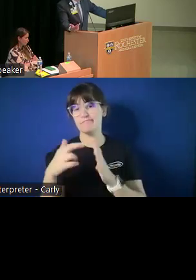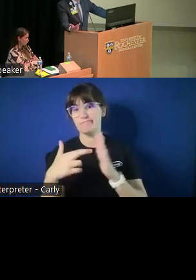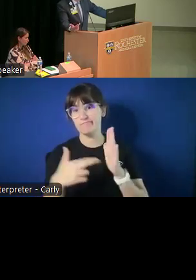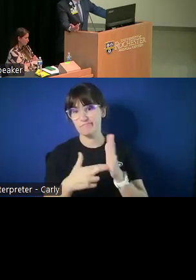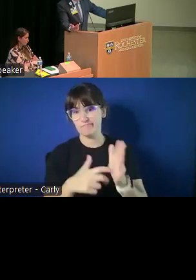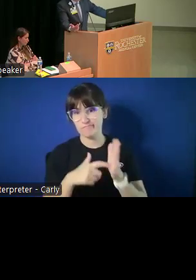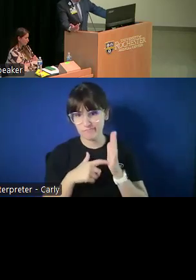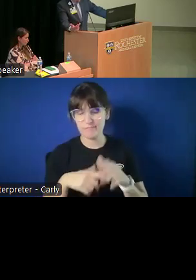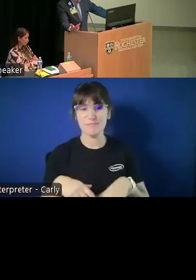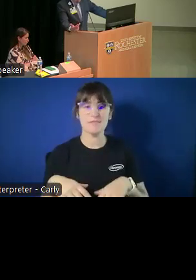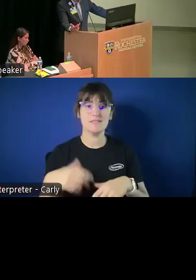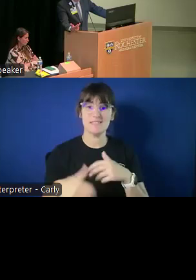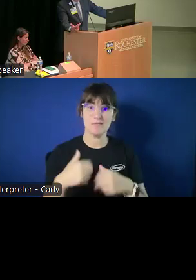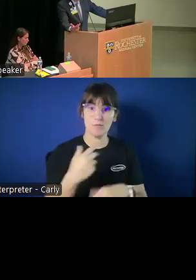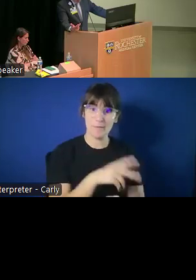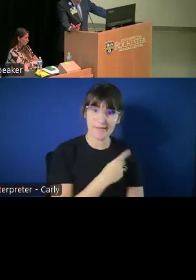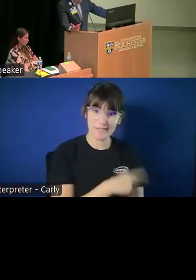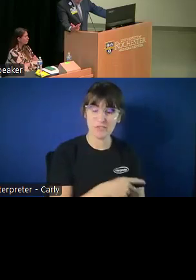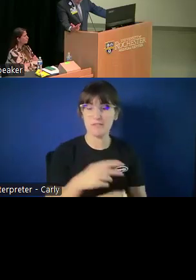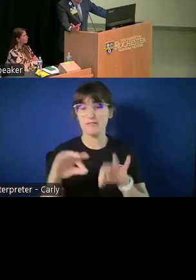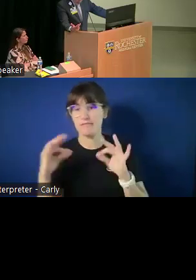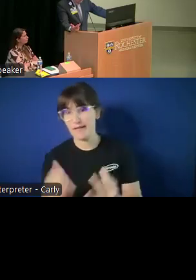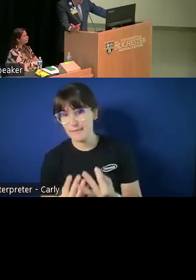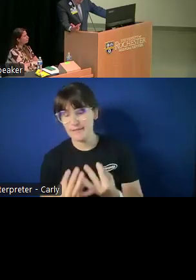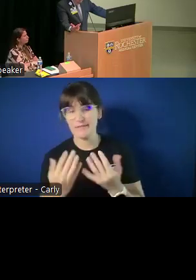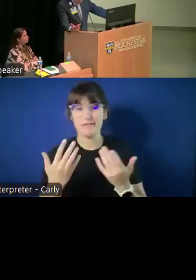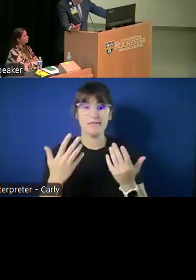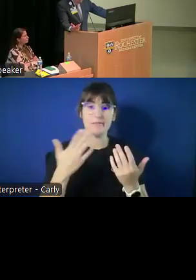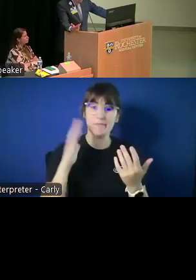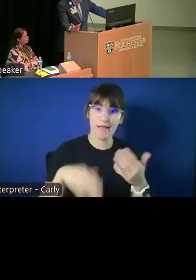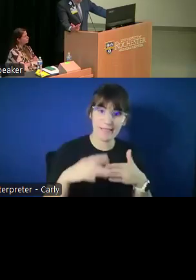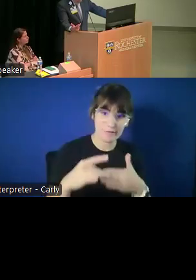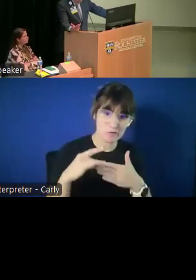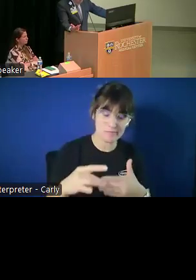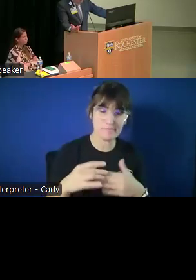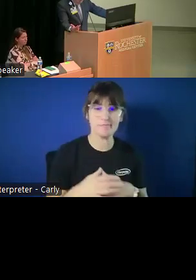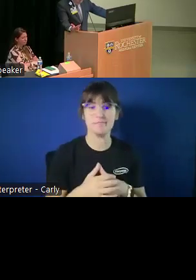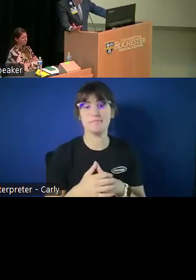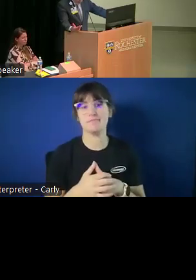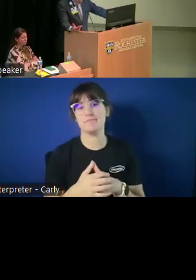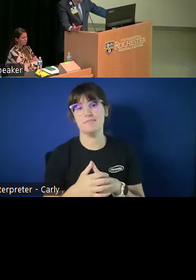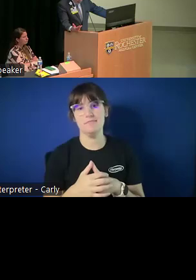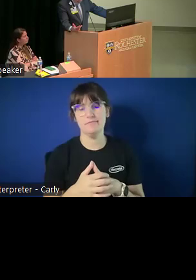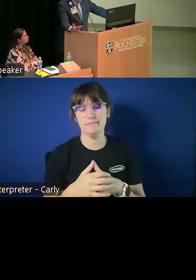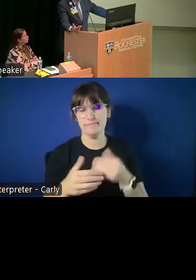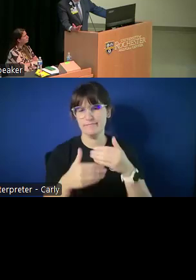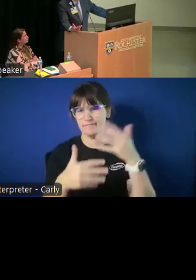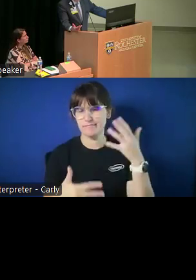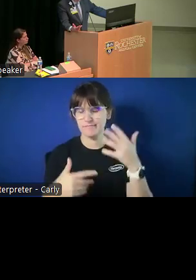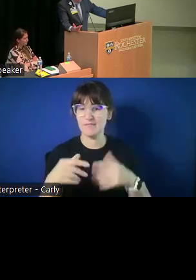difficult patients and patient families uh bad leadership uh toxic team dynamics